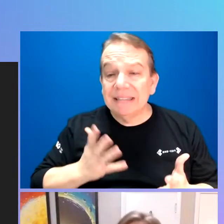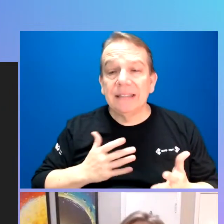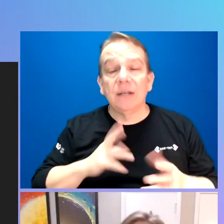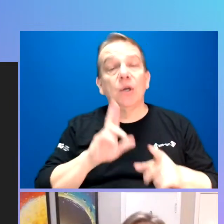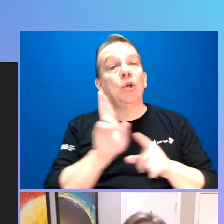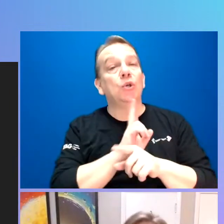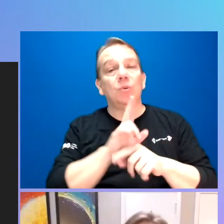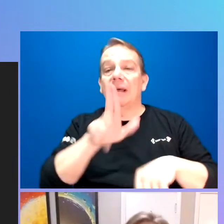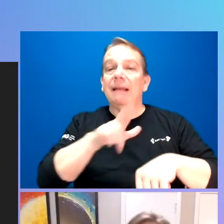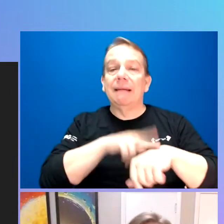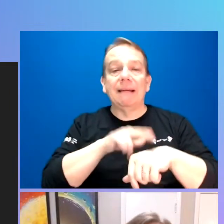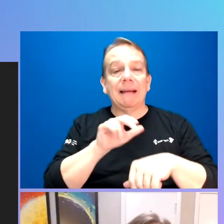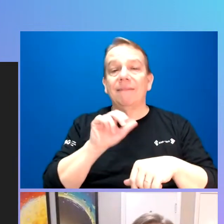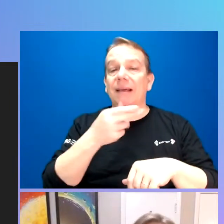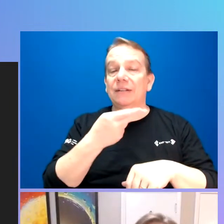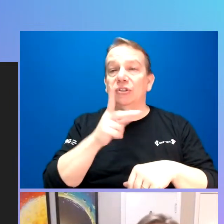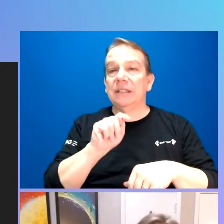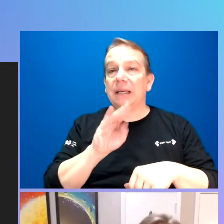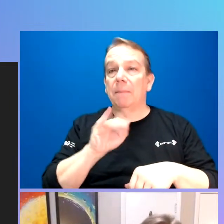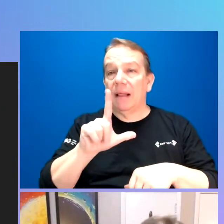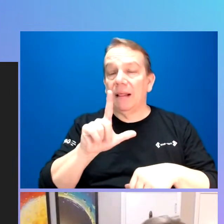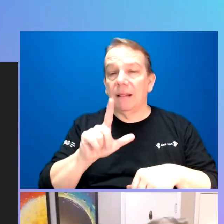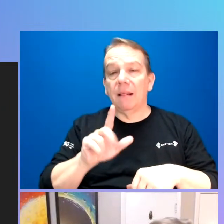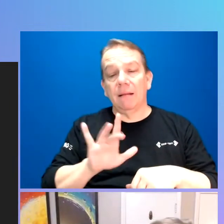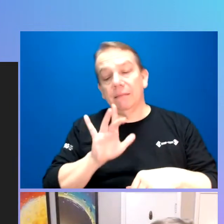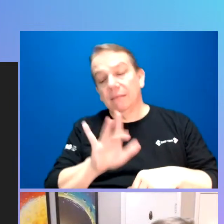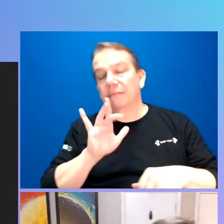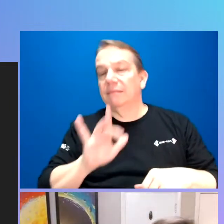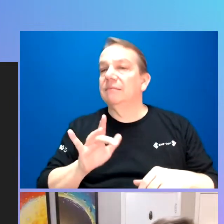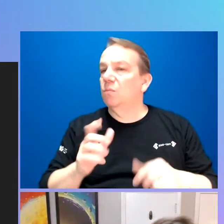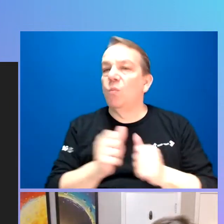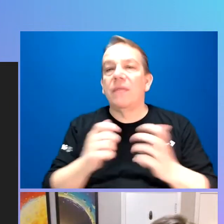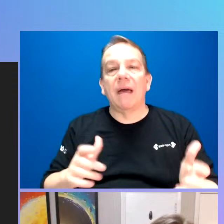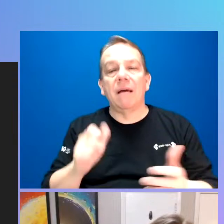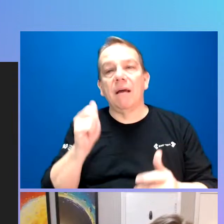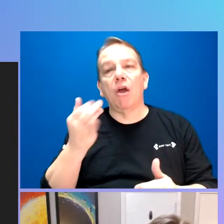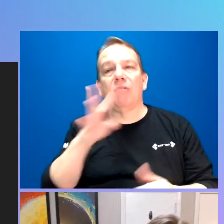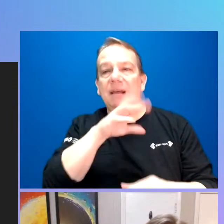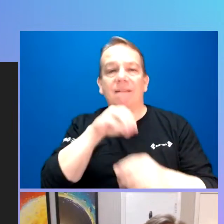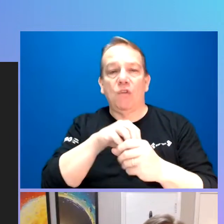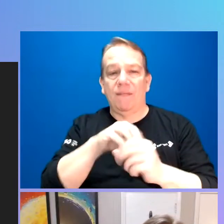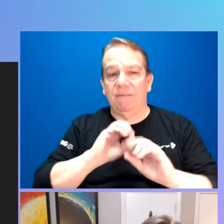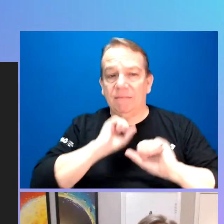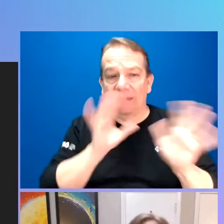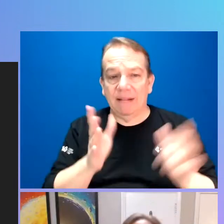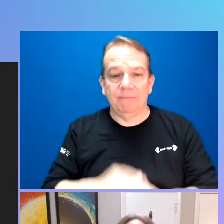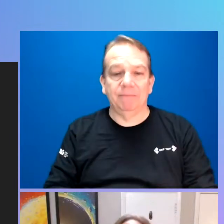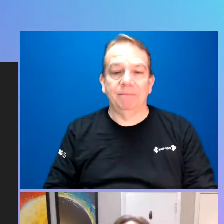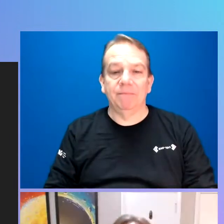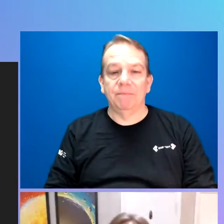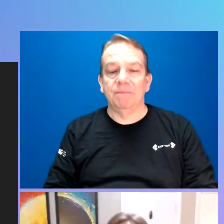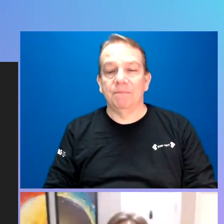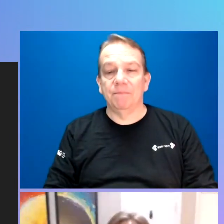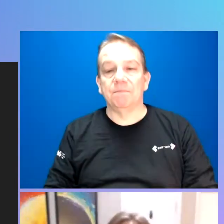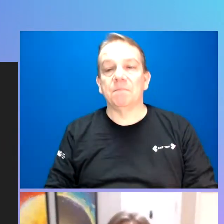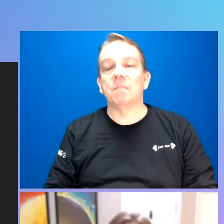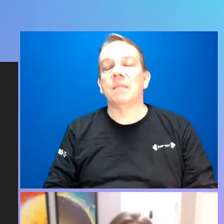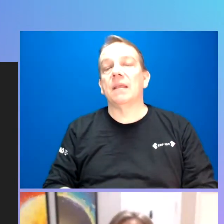button element here without any